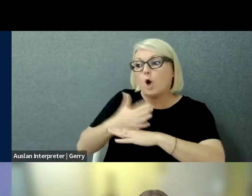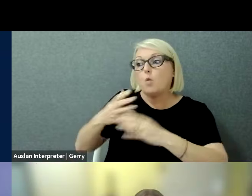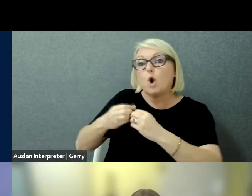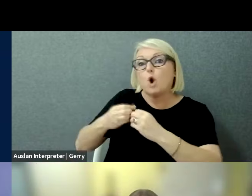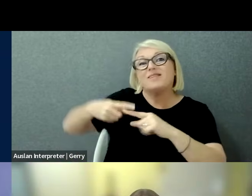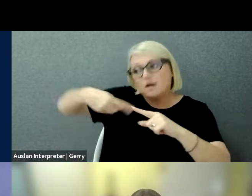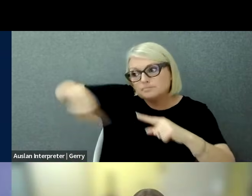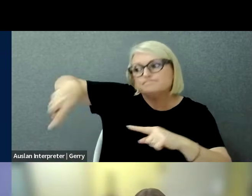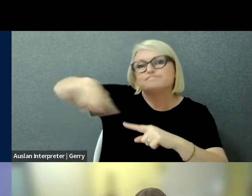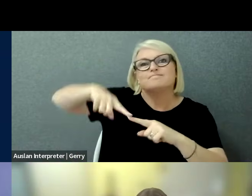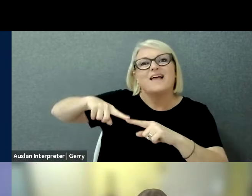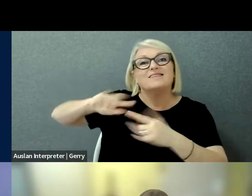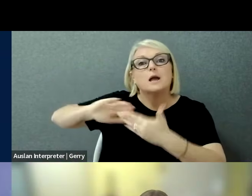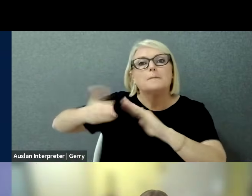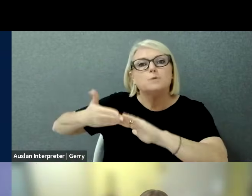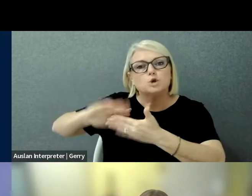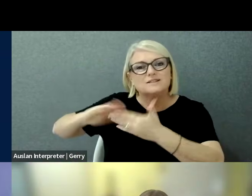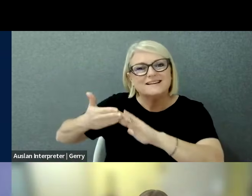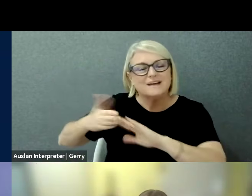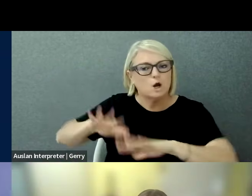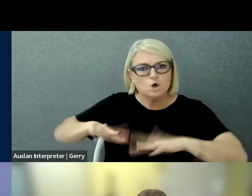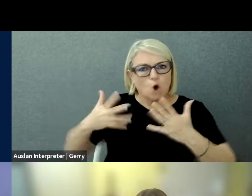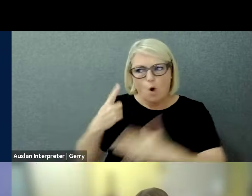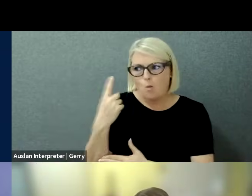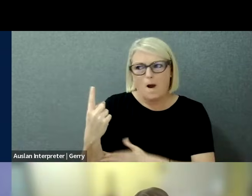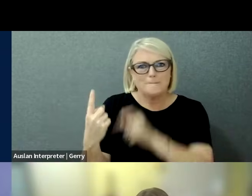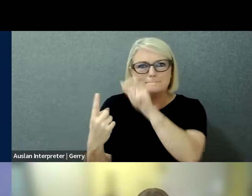not like over there, but actually maybe in the local community health centre or maybe